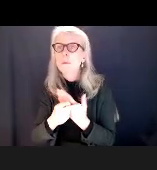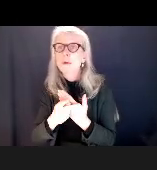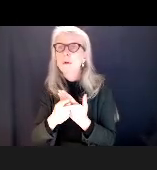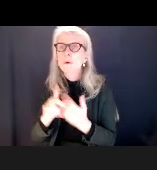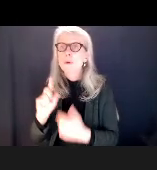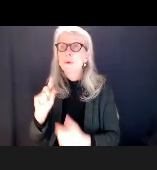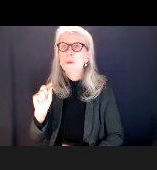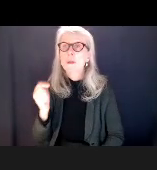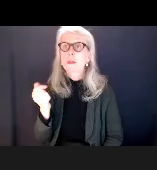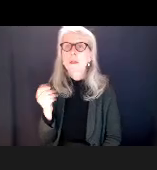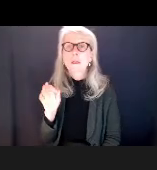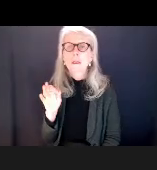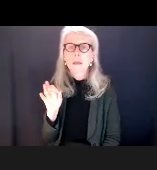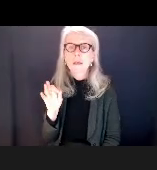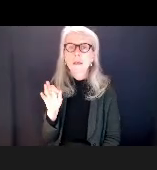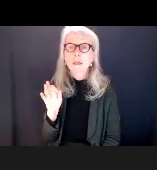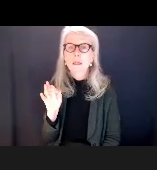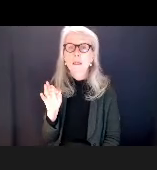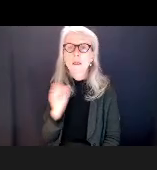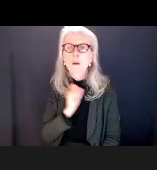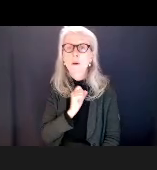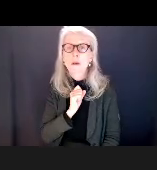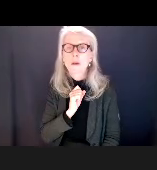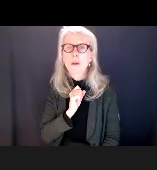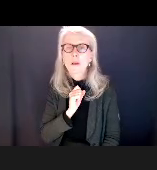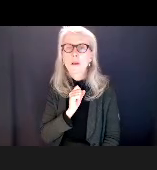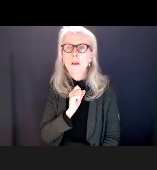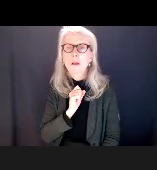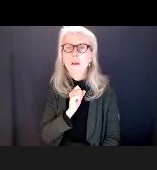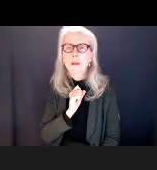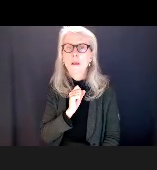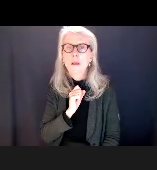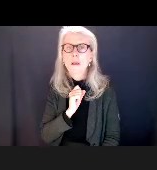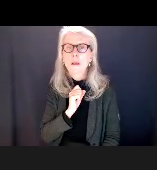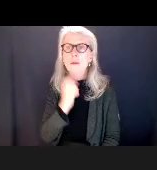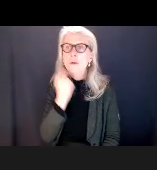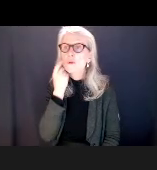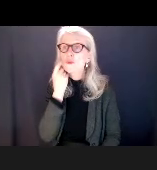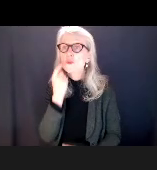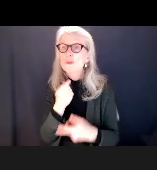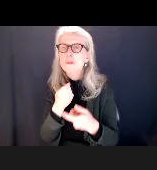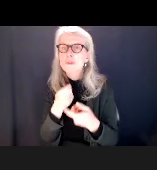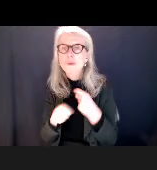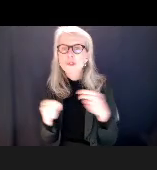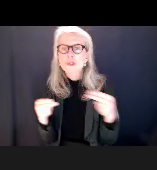I just want to let you know you're on your you just switched slides. I do this to my students all